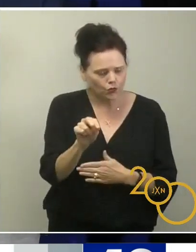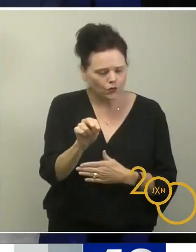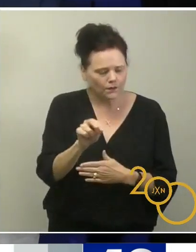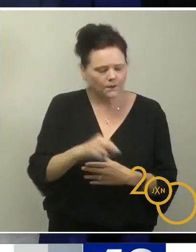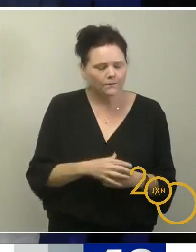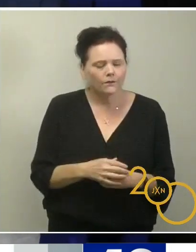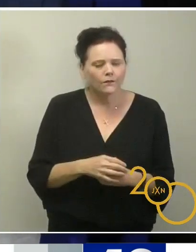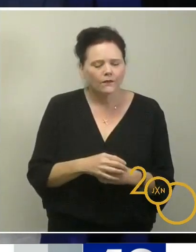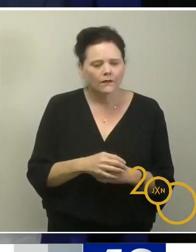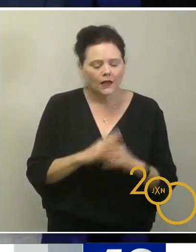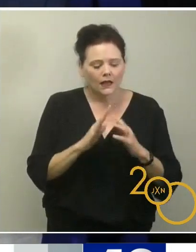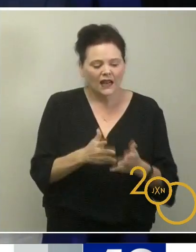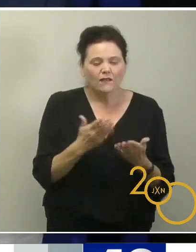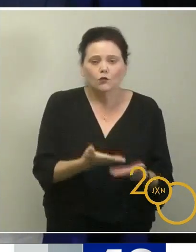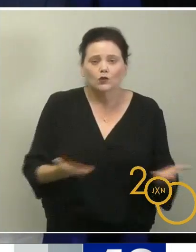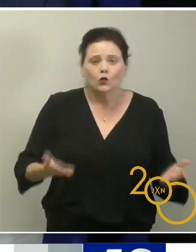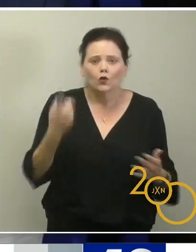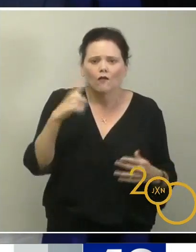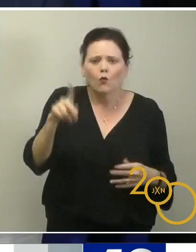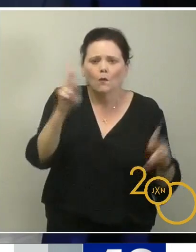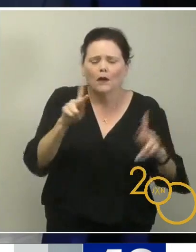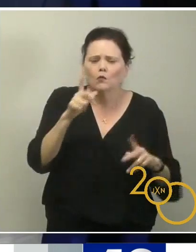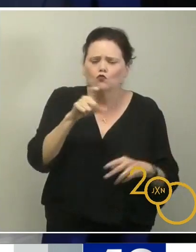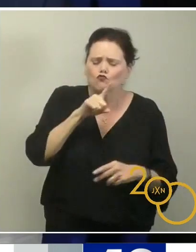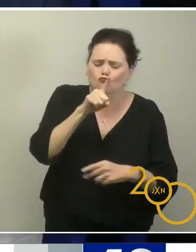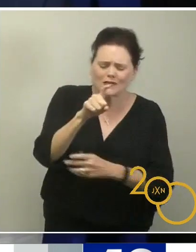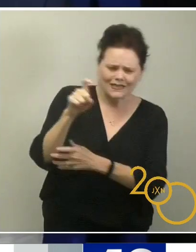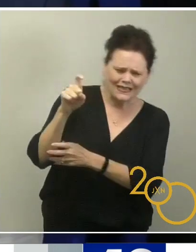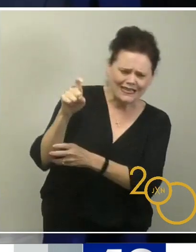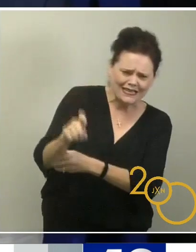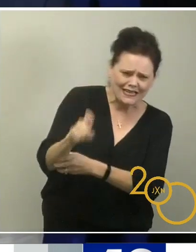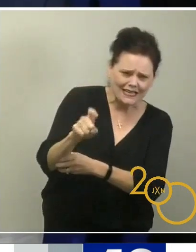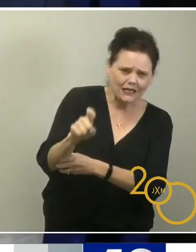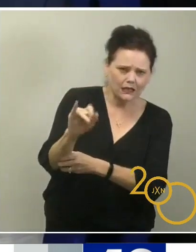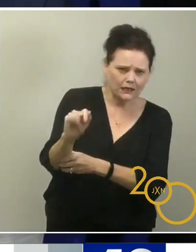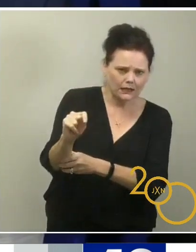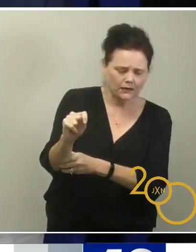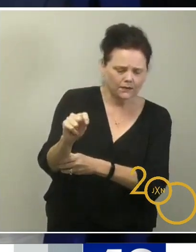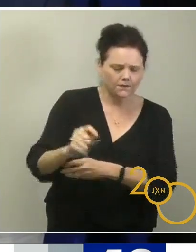YOURSELF OR YOUR NEIGHBORS, WE PLEASE DO SO.